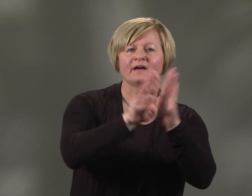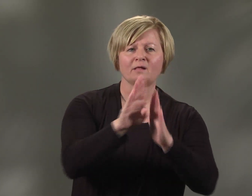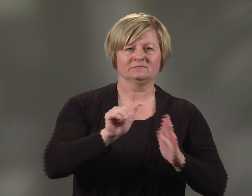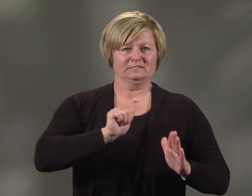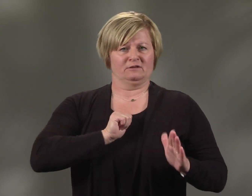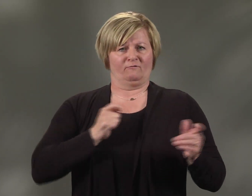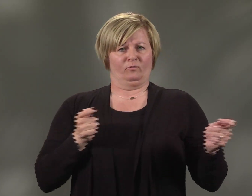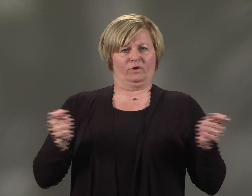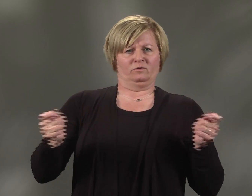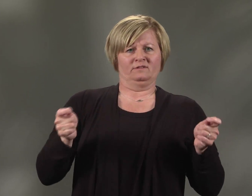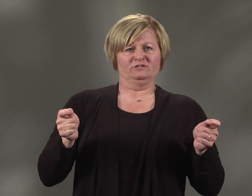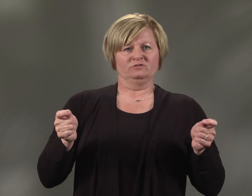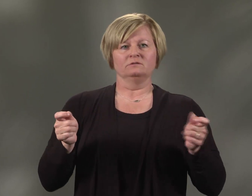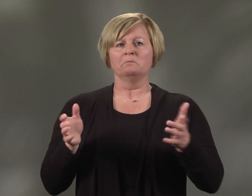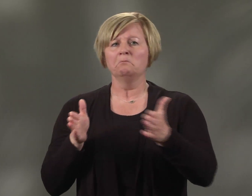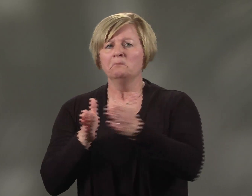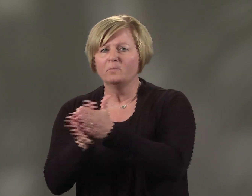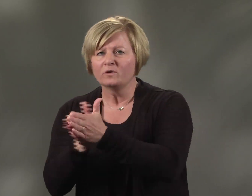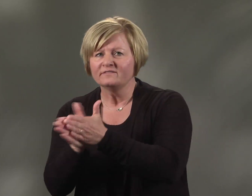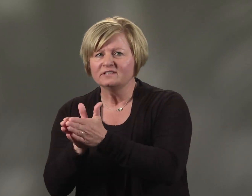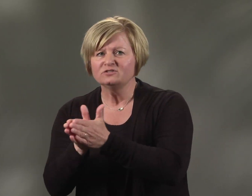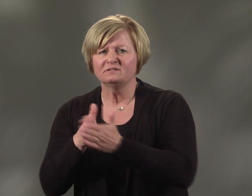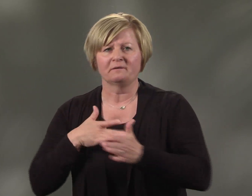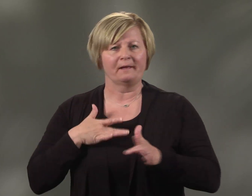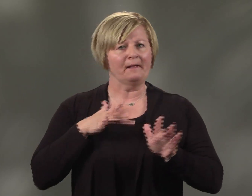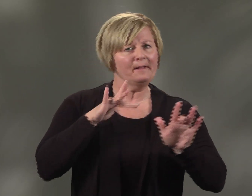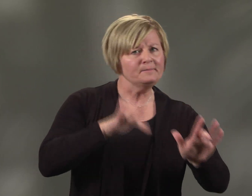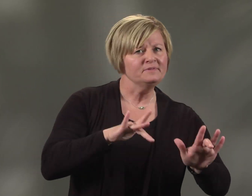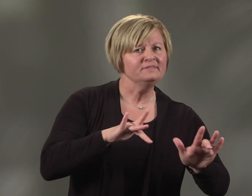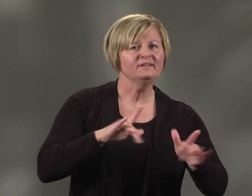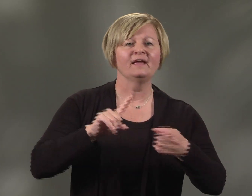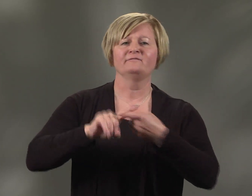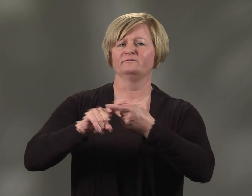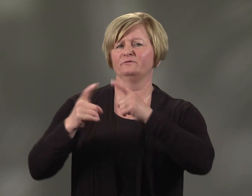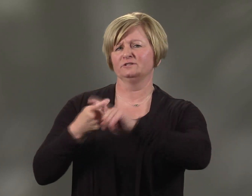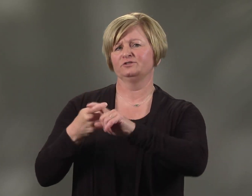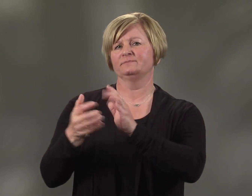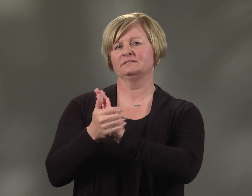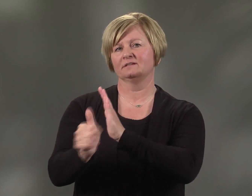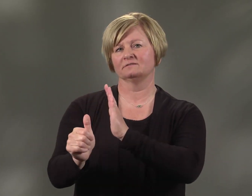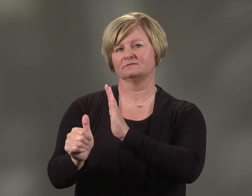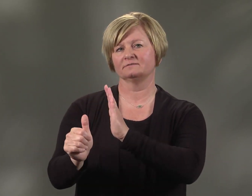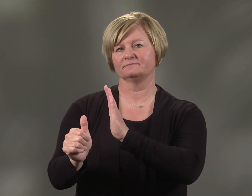and to develop self-regulation, motivation, empathy and friendship skills.